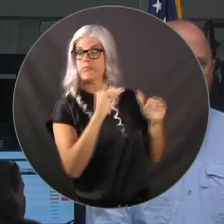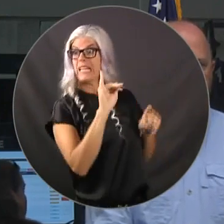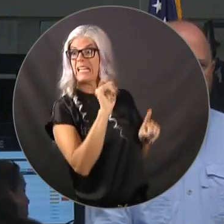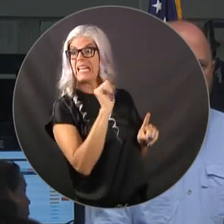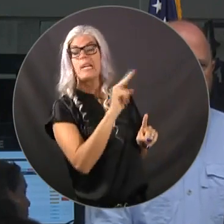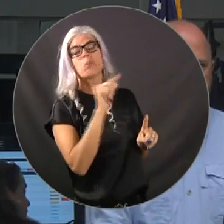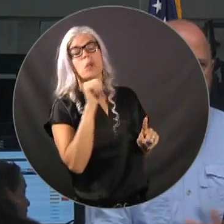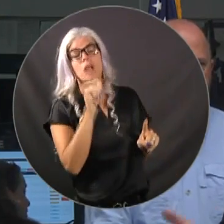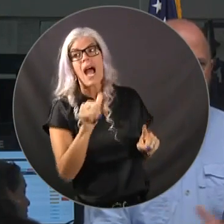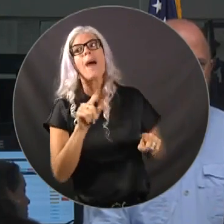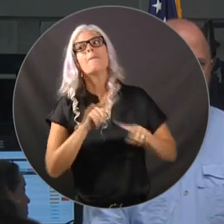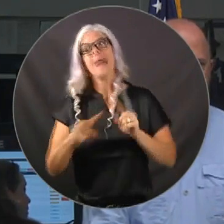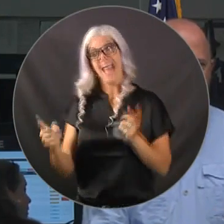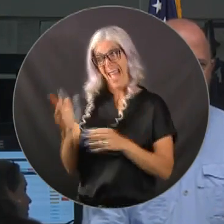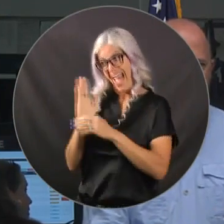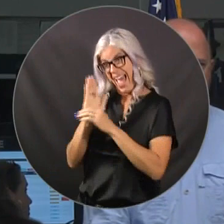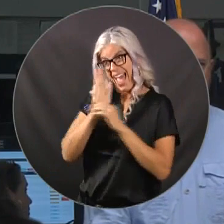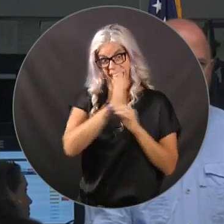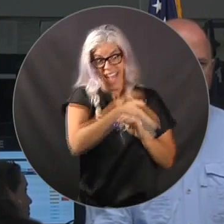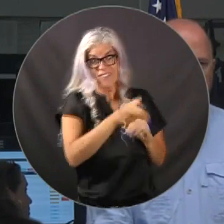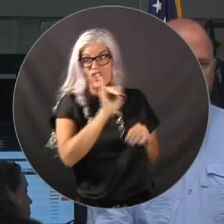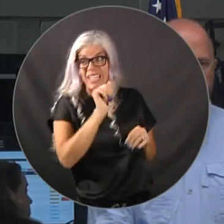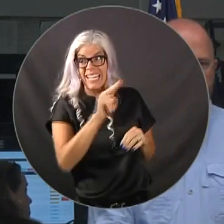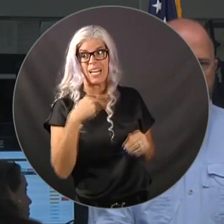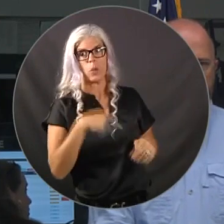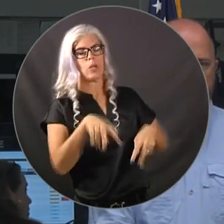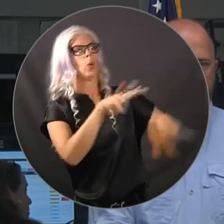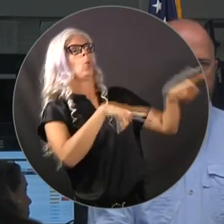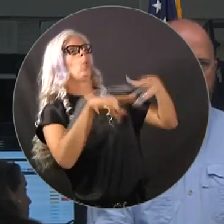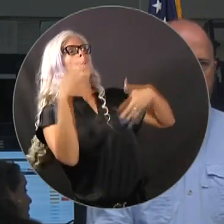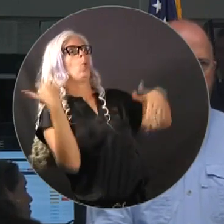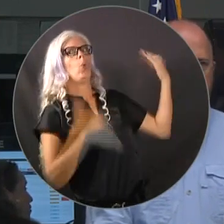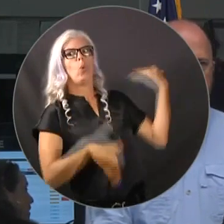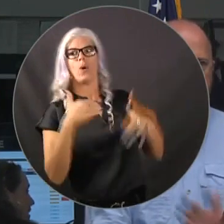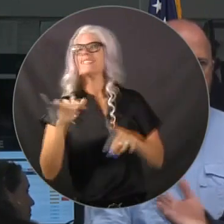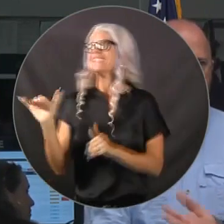of that, you're seeing co in the Volusia County are